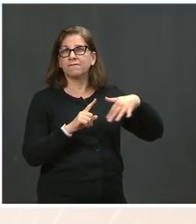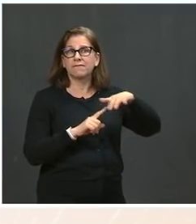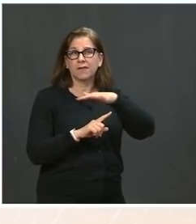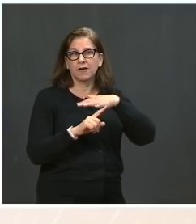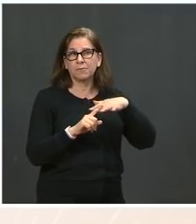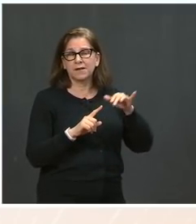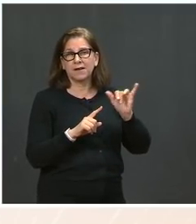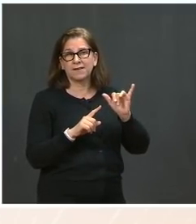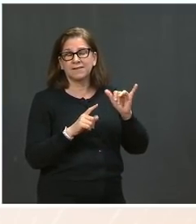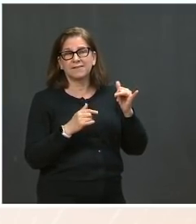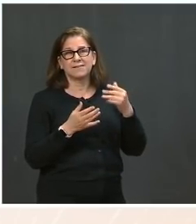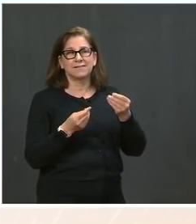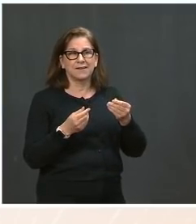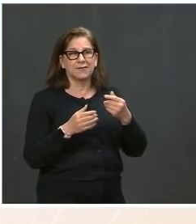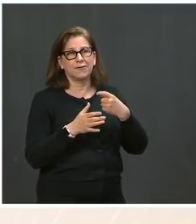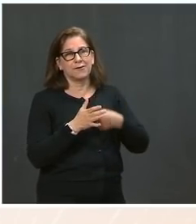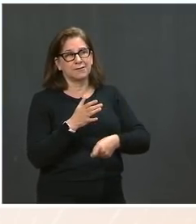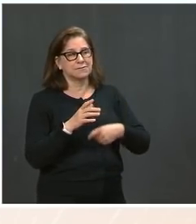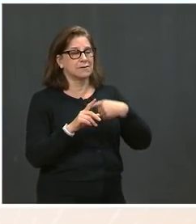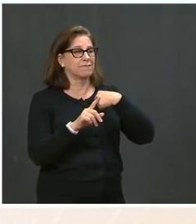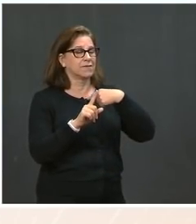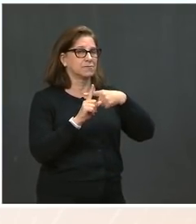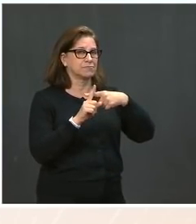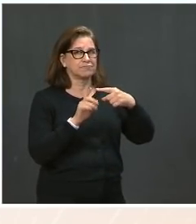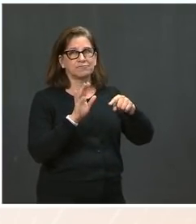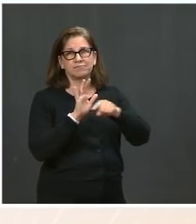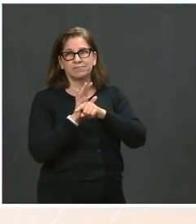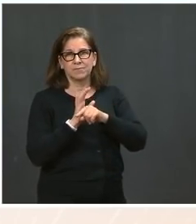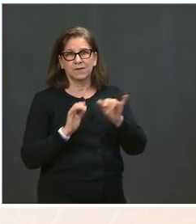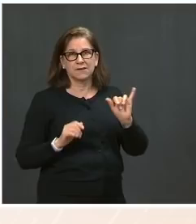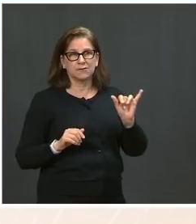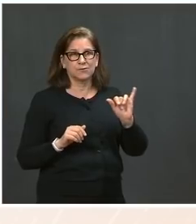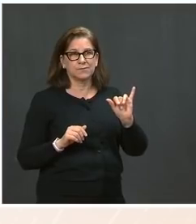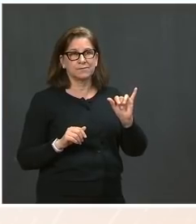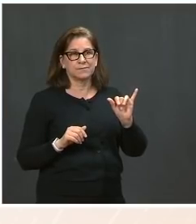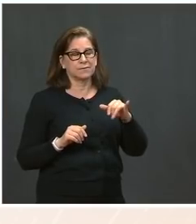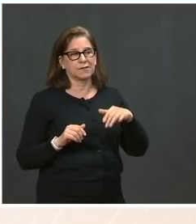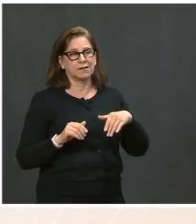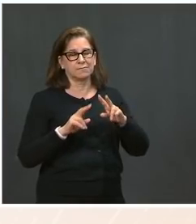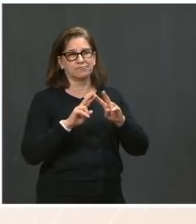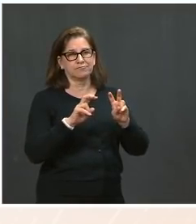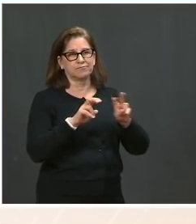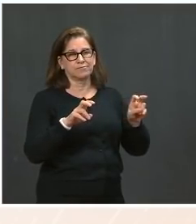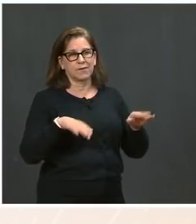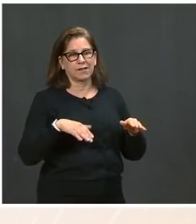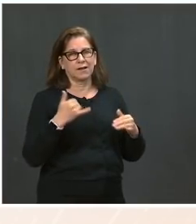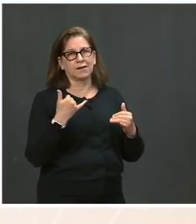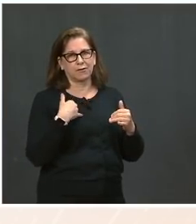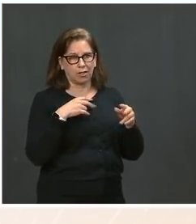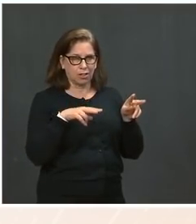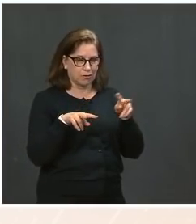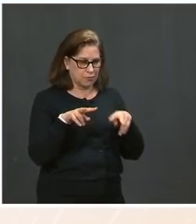which is my assumption would be happening here. So I don't have an assessment of that, but we look at each of them individually. The Press: Conceivably, we'd get that tomorrow at the court hearing though.